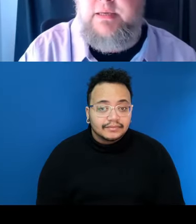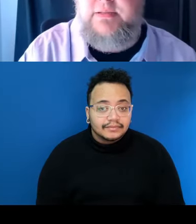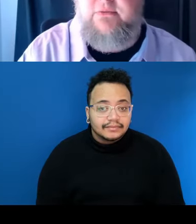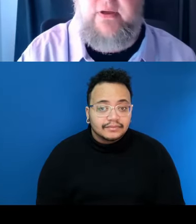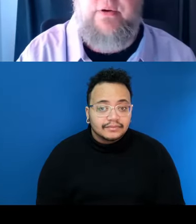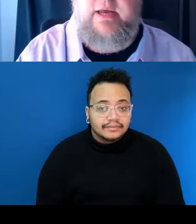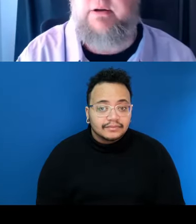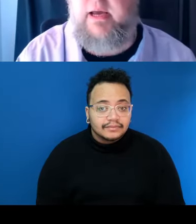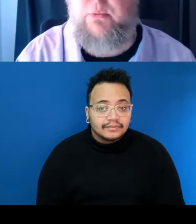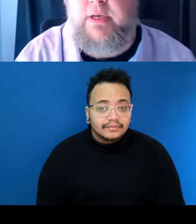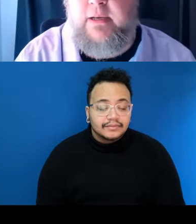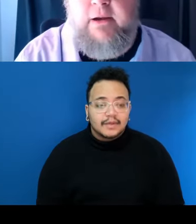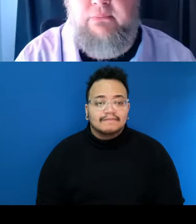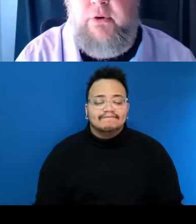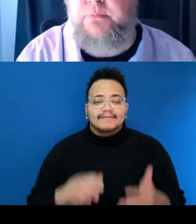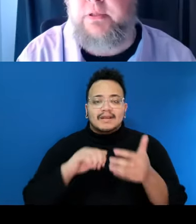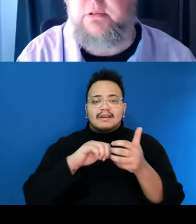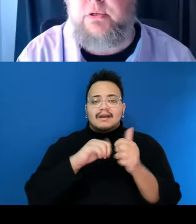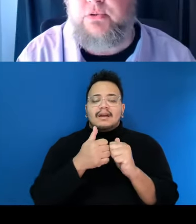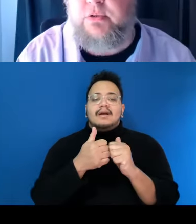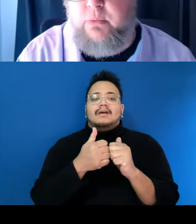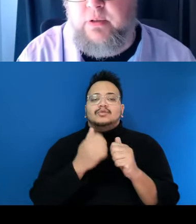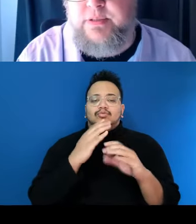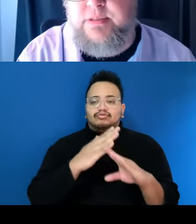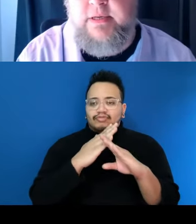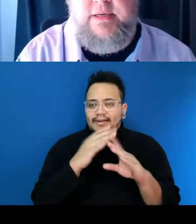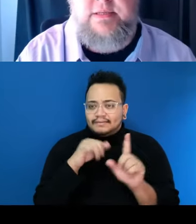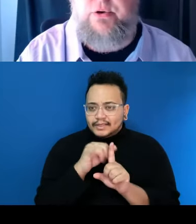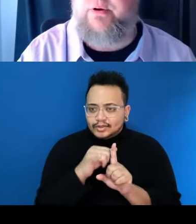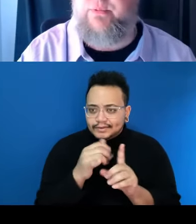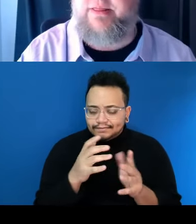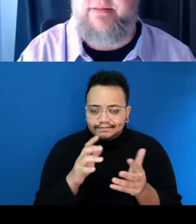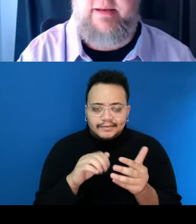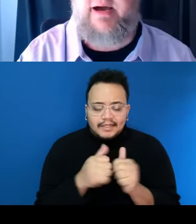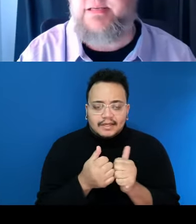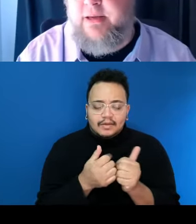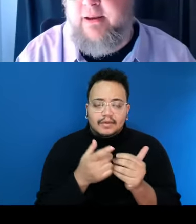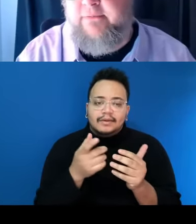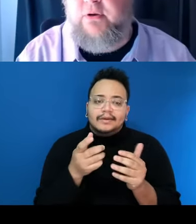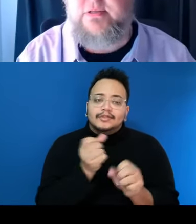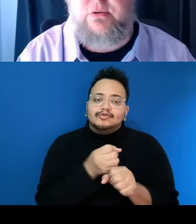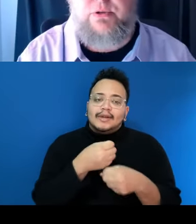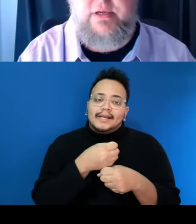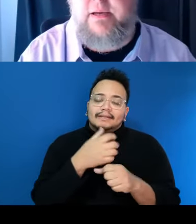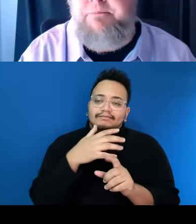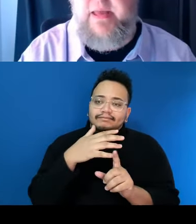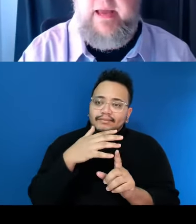is figuring out how we can help folks build social networks. So, rather than isolating folks through bullying,